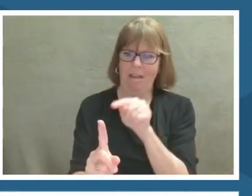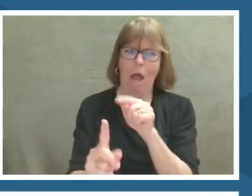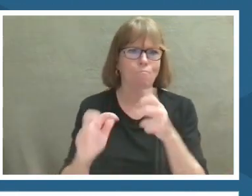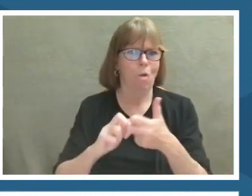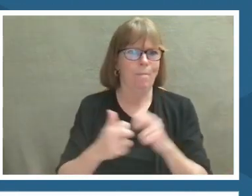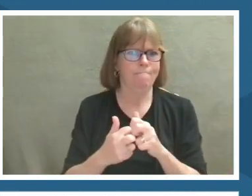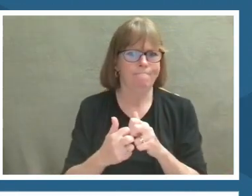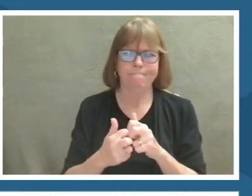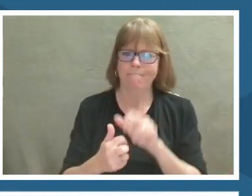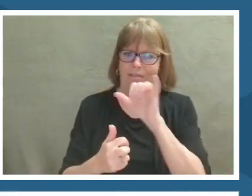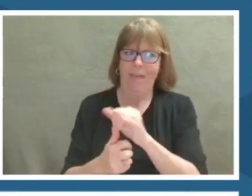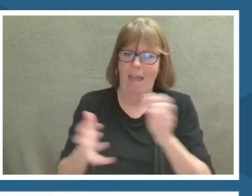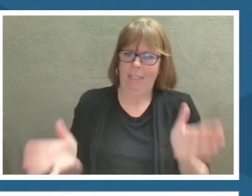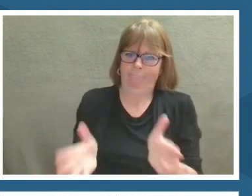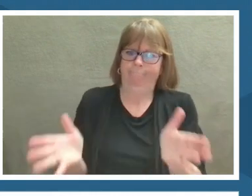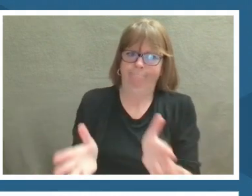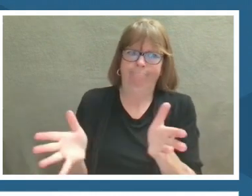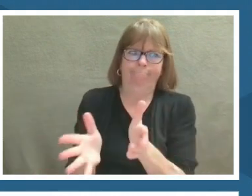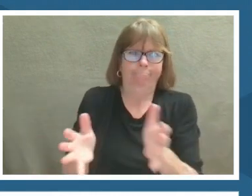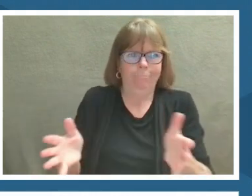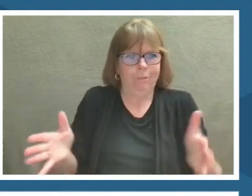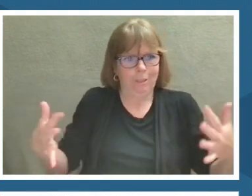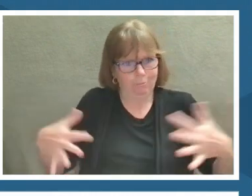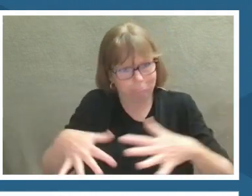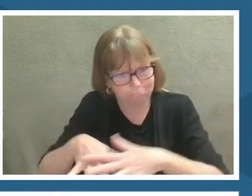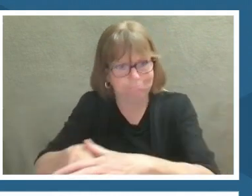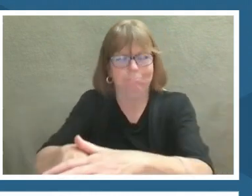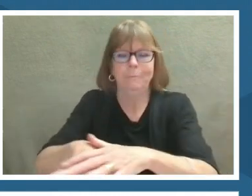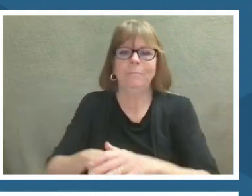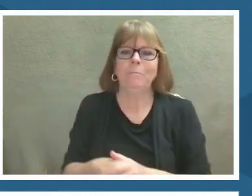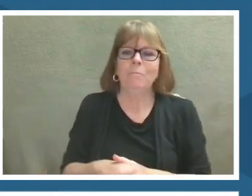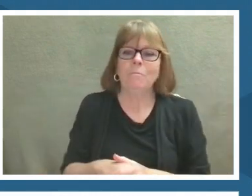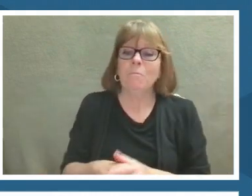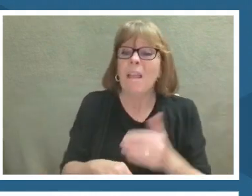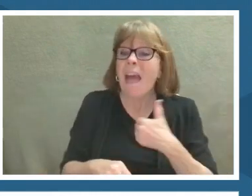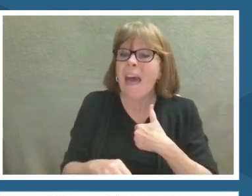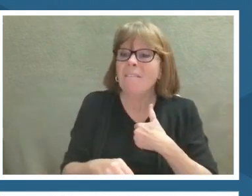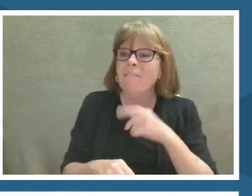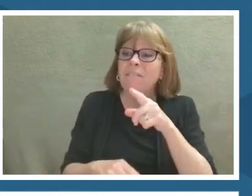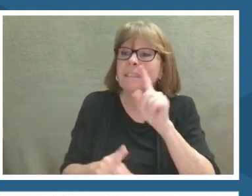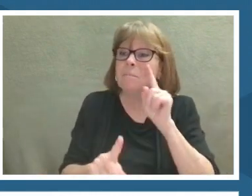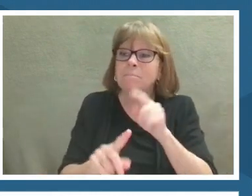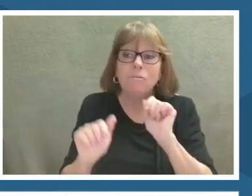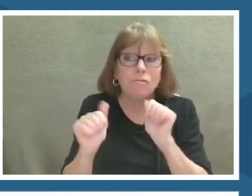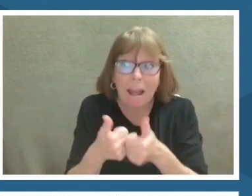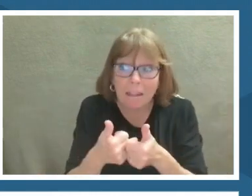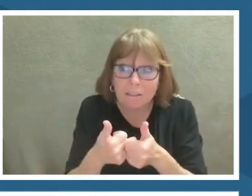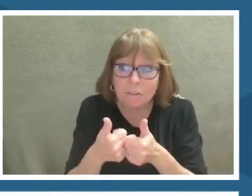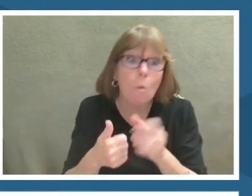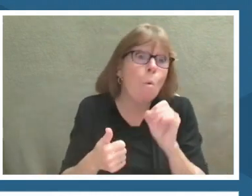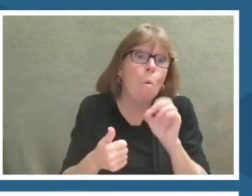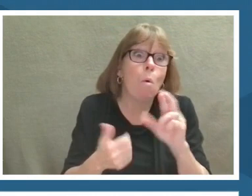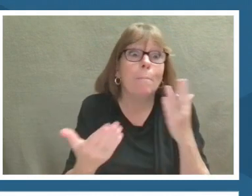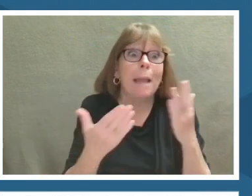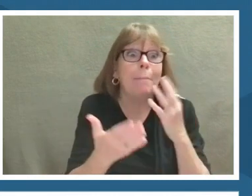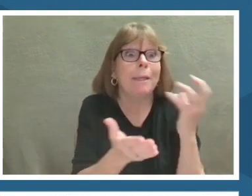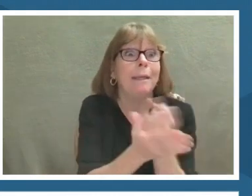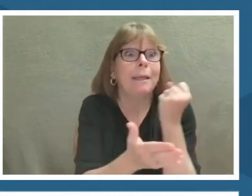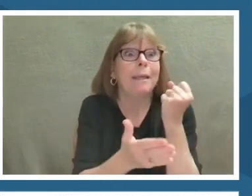it's inspired by the need to address a specific challenge or opportunity